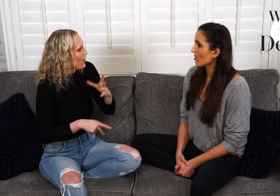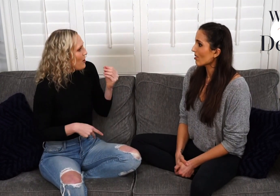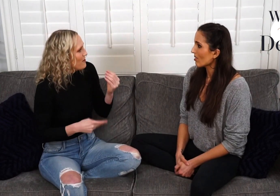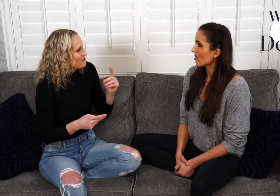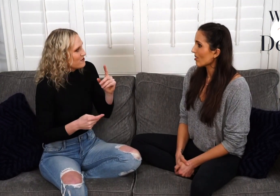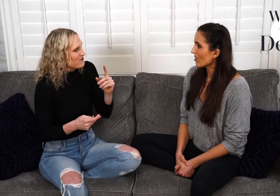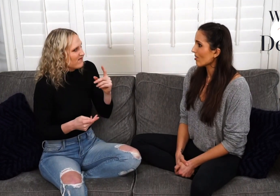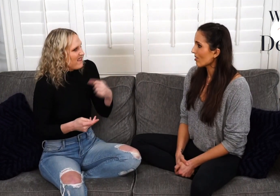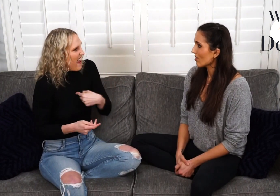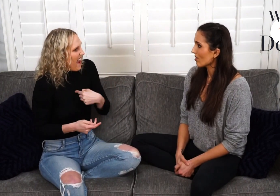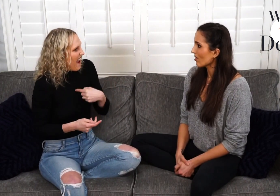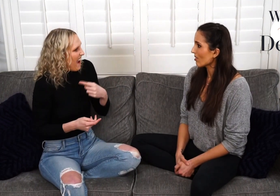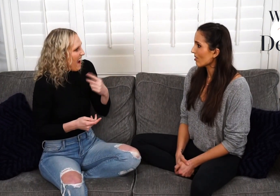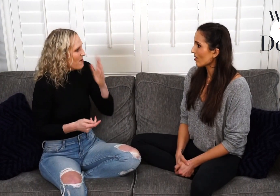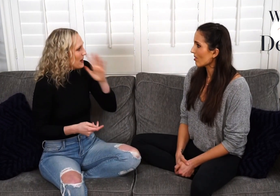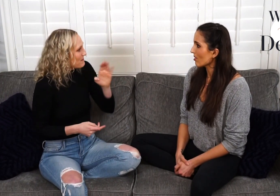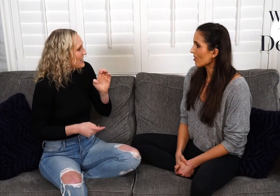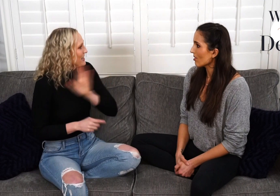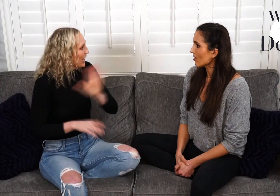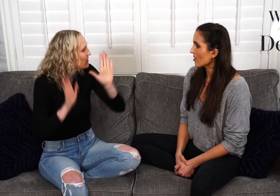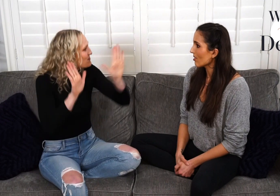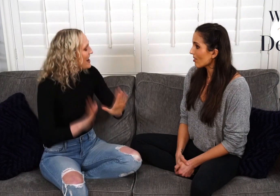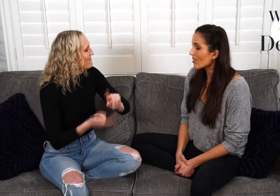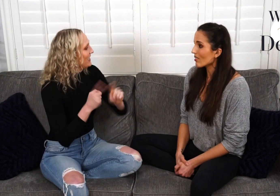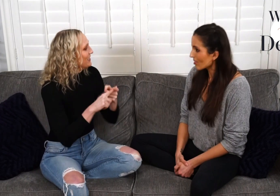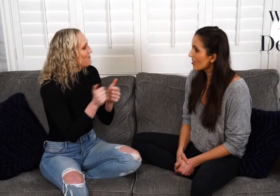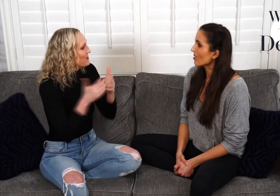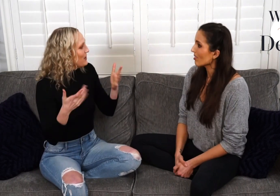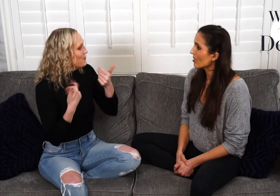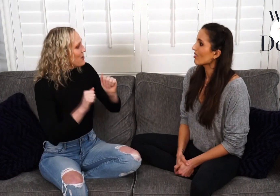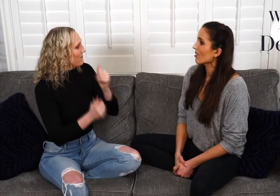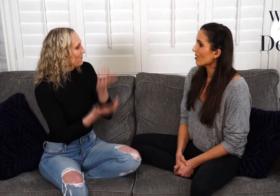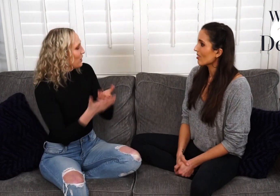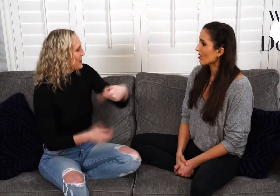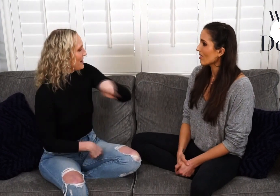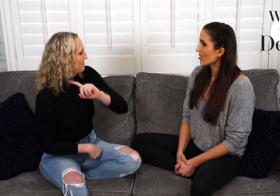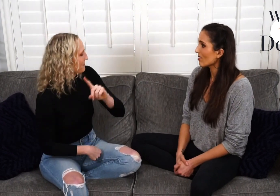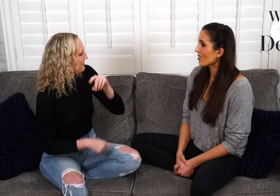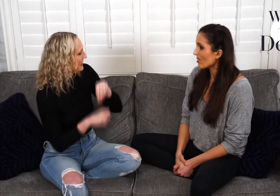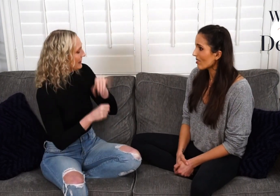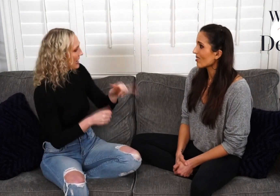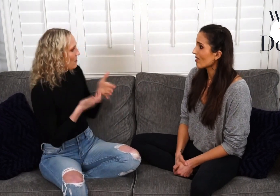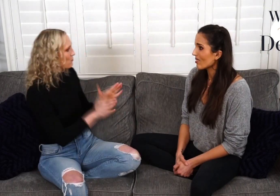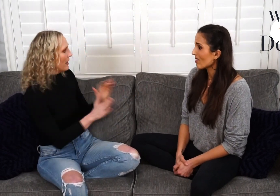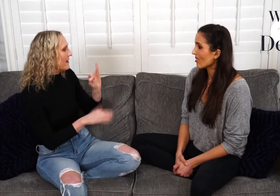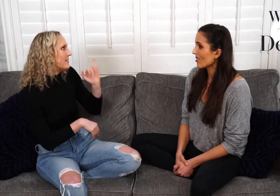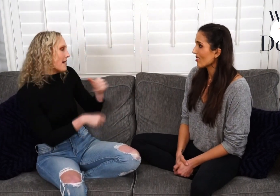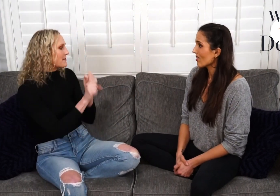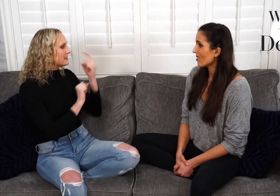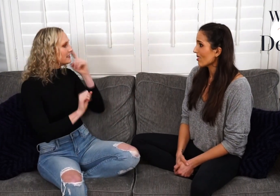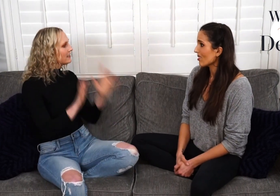people and thinking that I will be there great friend without having to constantly prove to them and that way if that makes any sense.